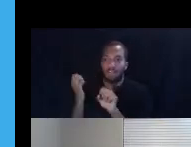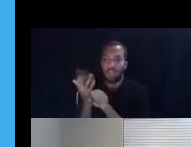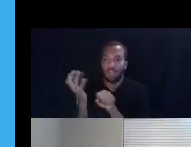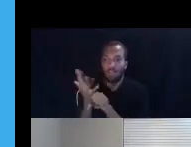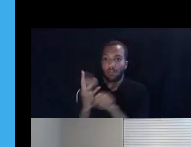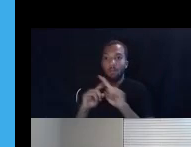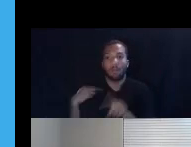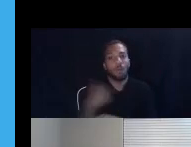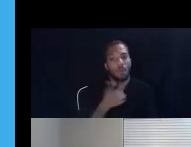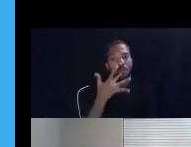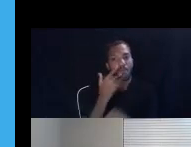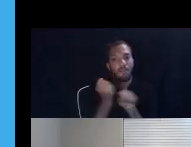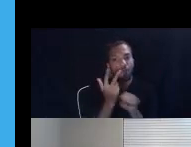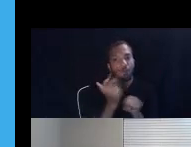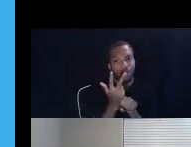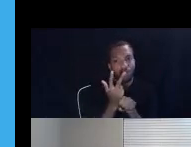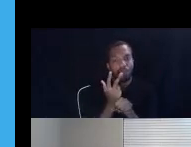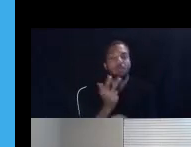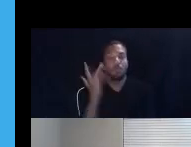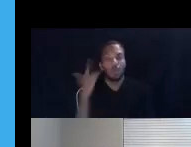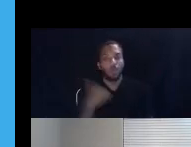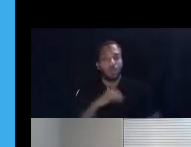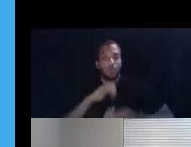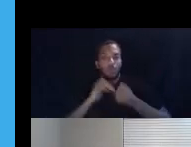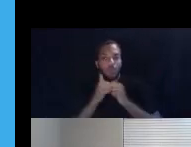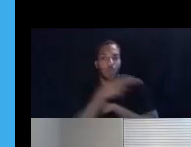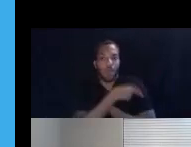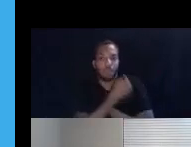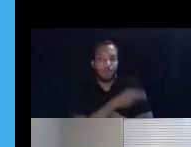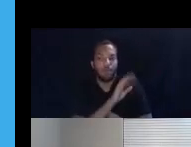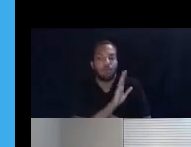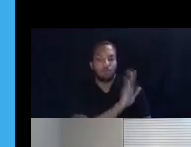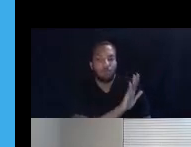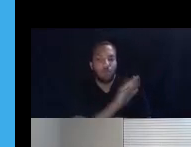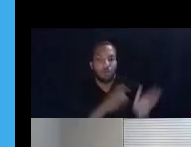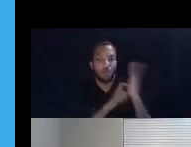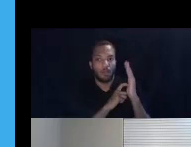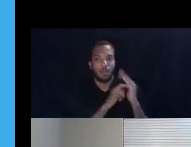to align with our hospital partners. And as was mentioned, also in the introduction,